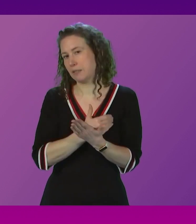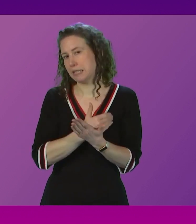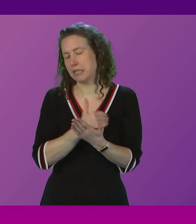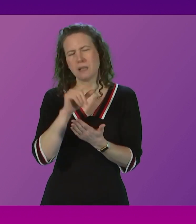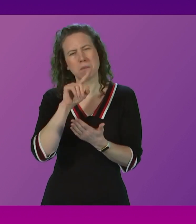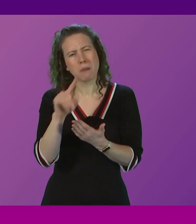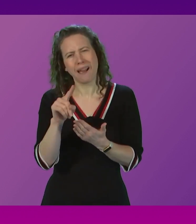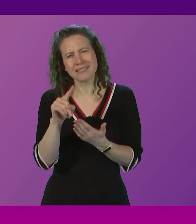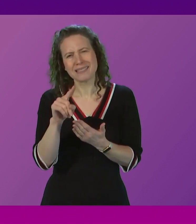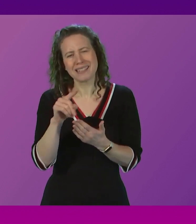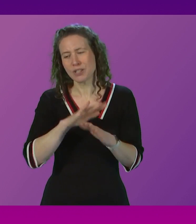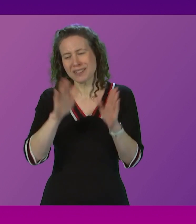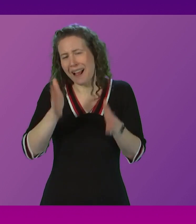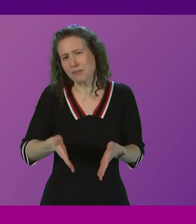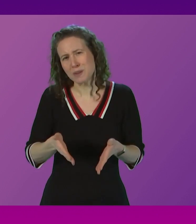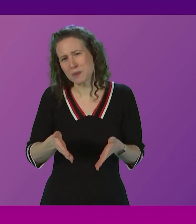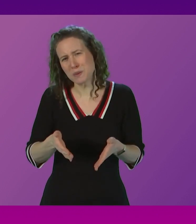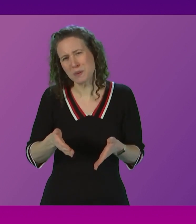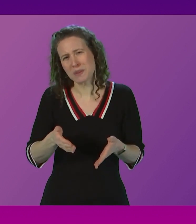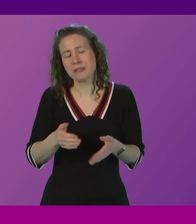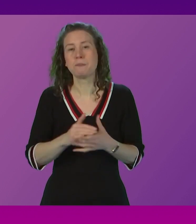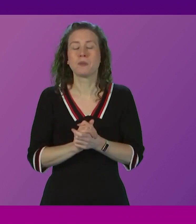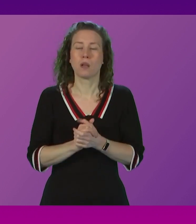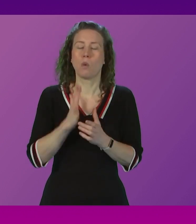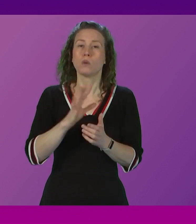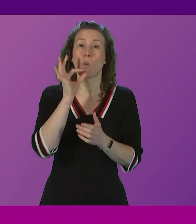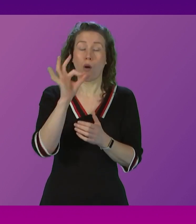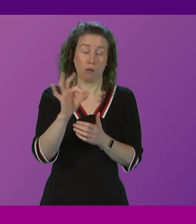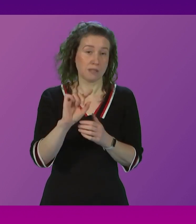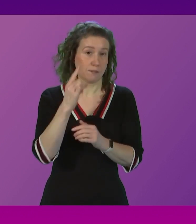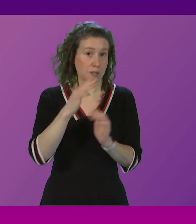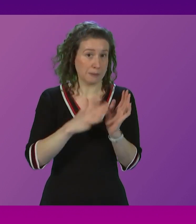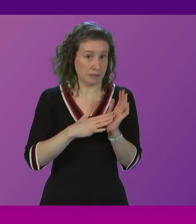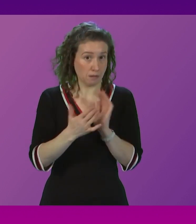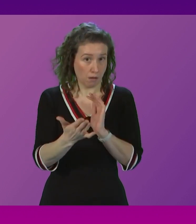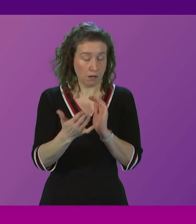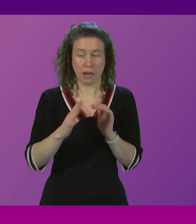it does not need to be that way. I ask the First Minister and all the Labour,